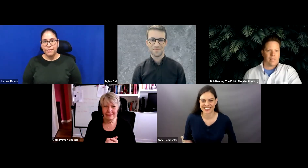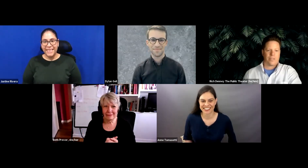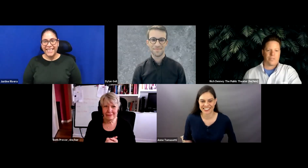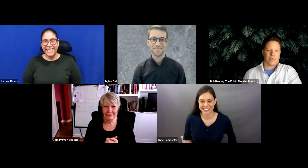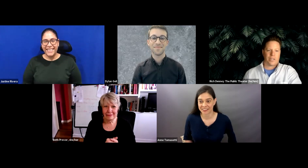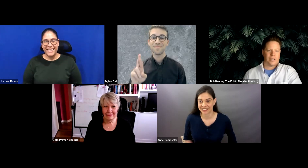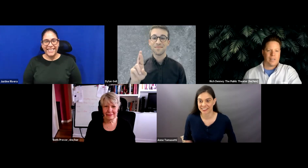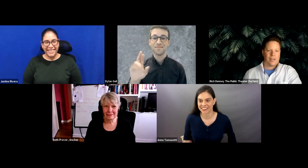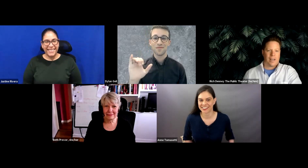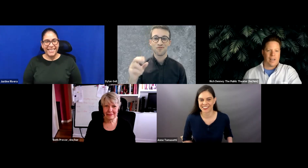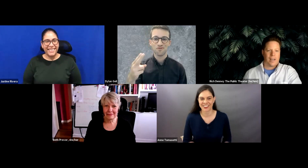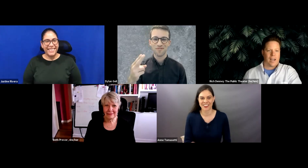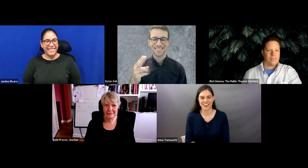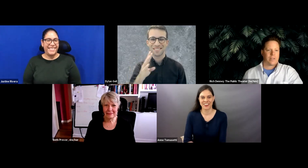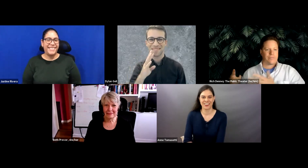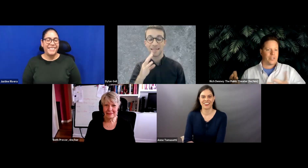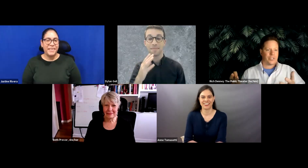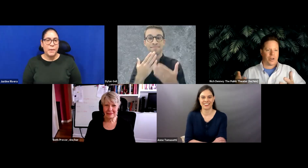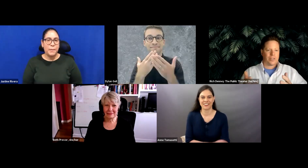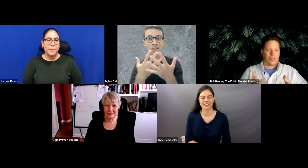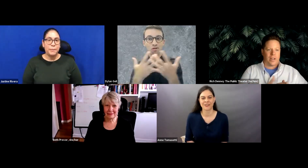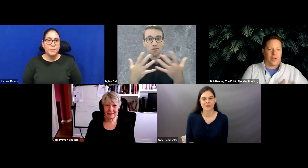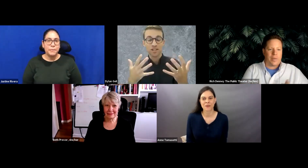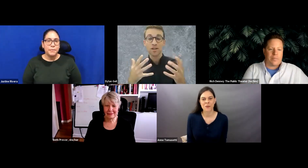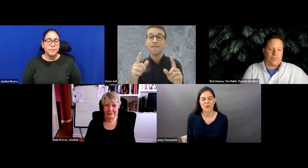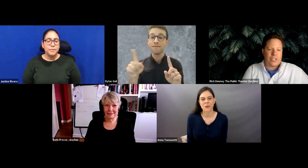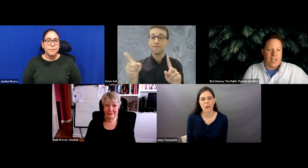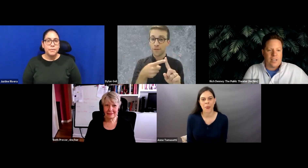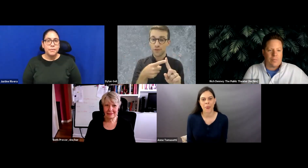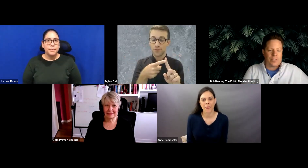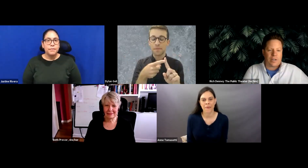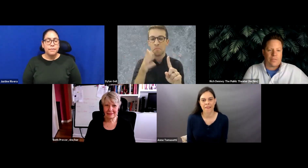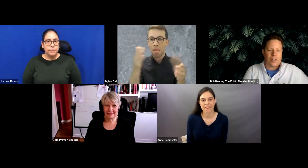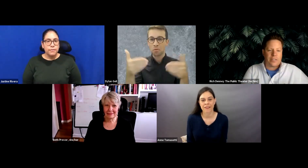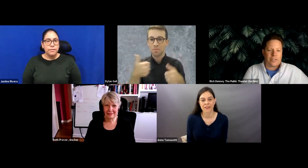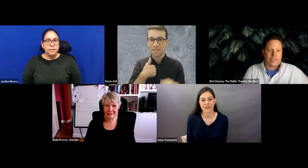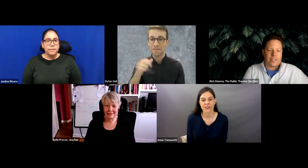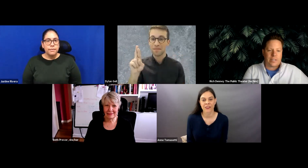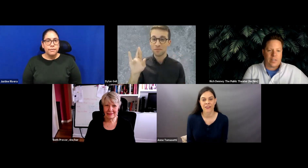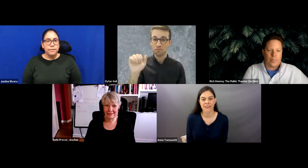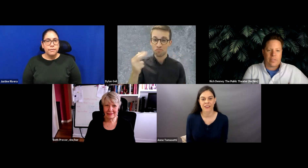Thank you so much. I'm gonna first start. My name is Rich Denney. I'm the Director of Audience Services at The Public